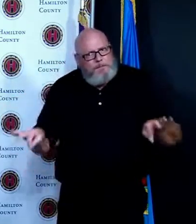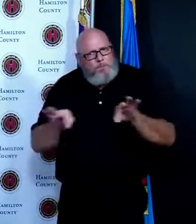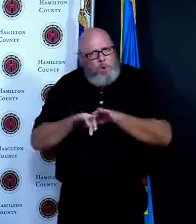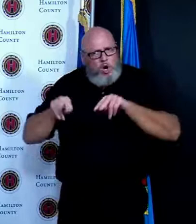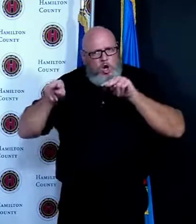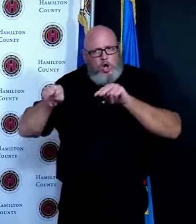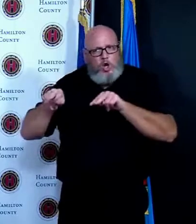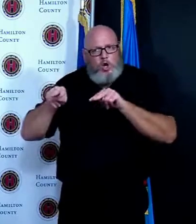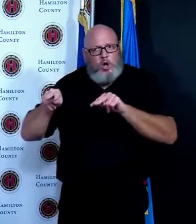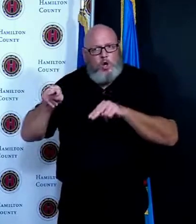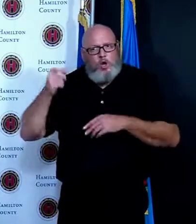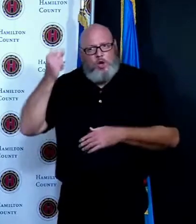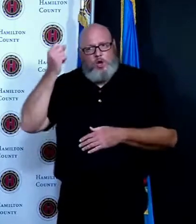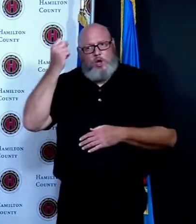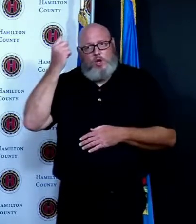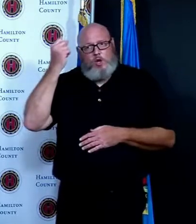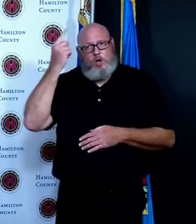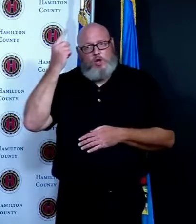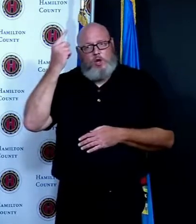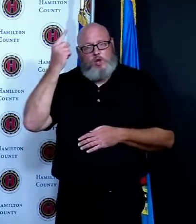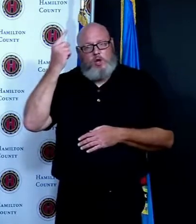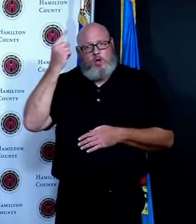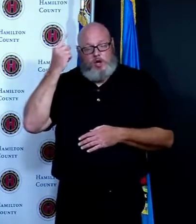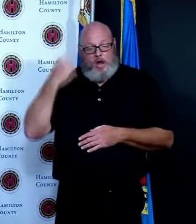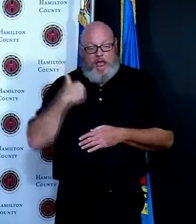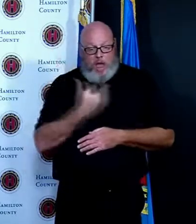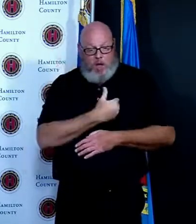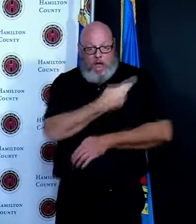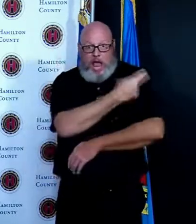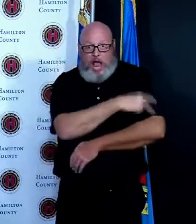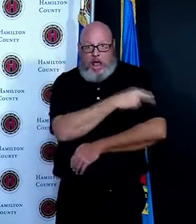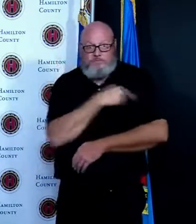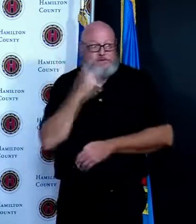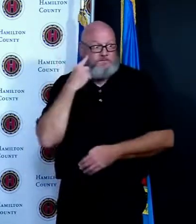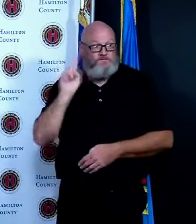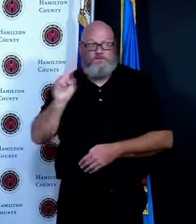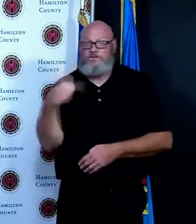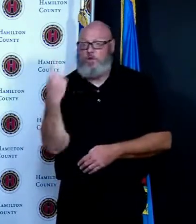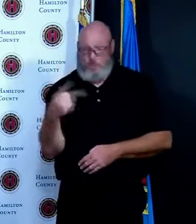over the region to use our hospitals there is a significant increase in the number of cases